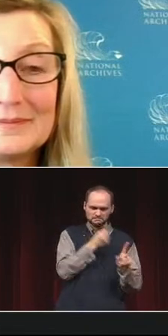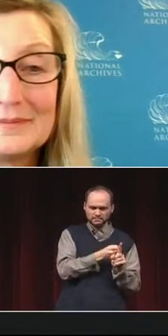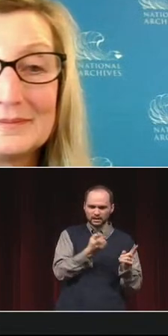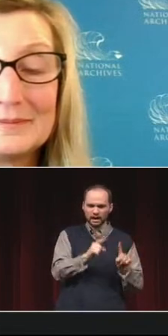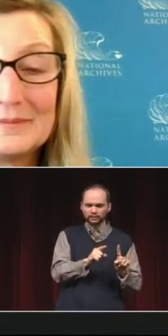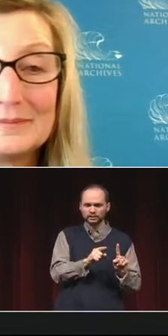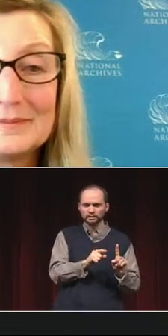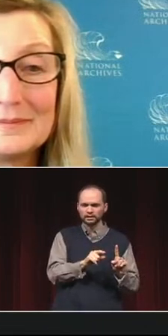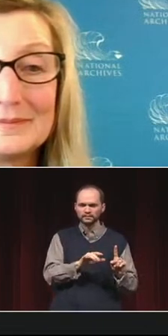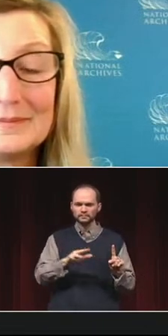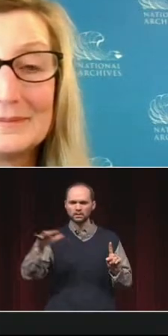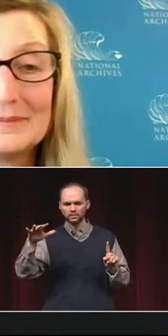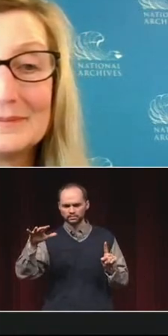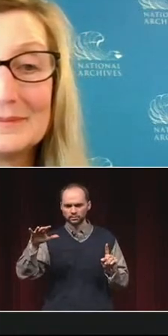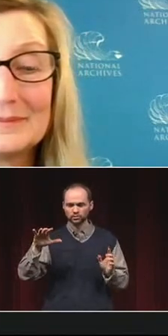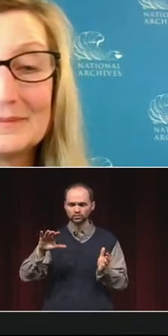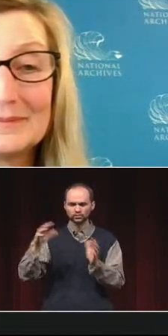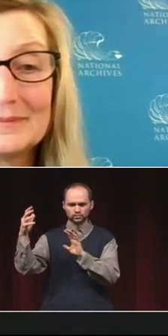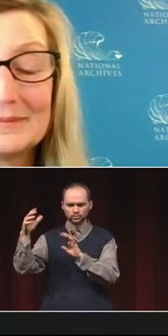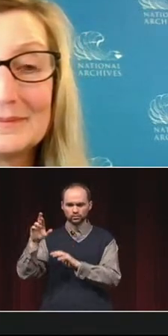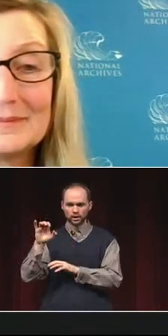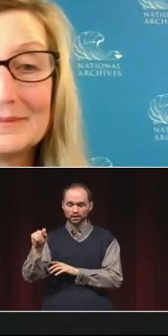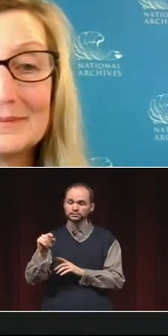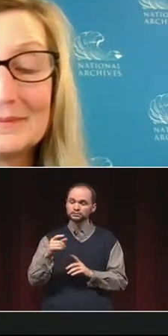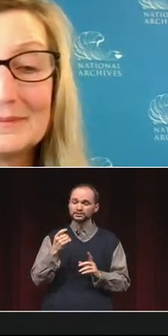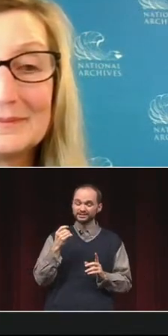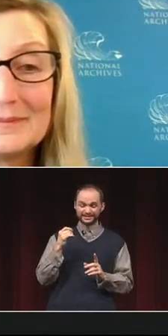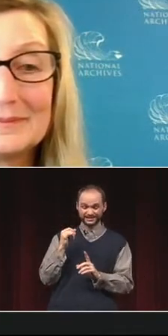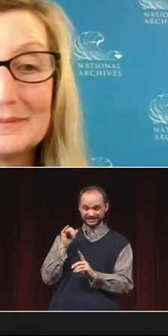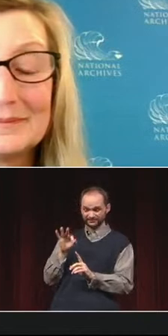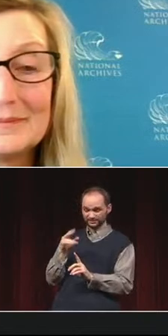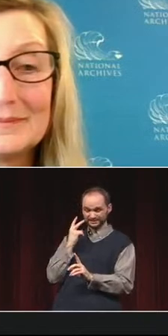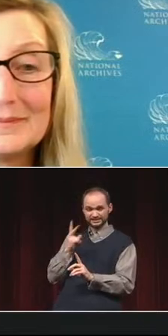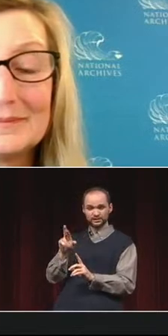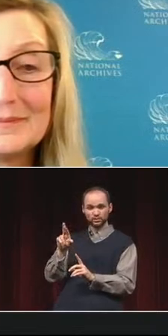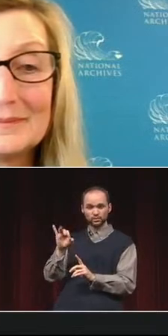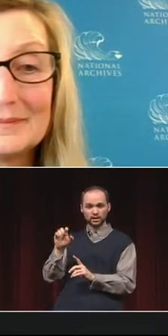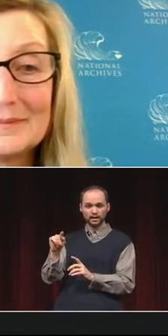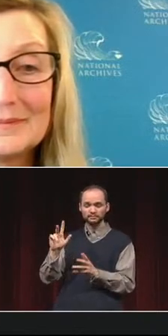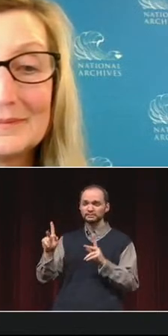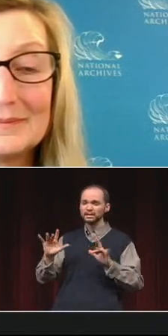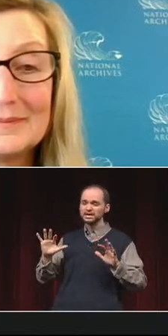things get damaged and people get harmed, it is a collective response to conditions that happened